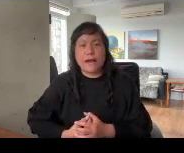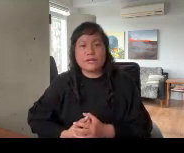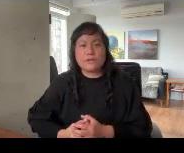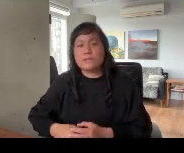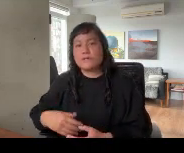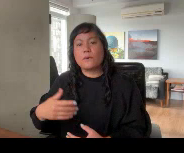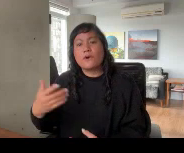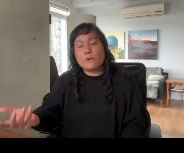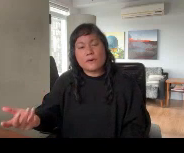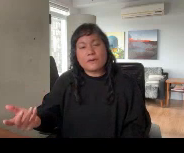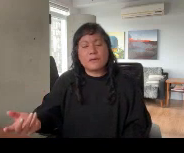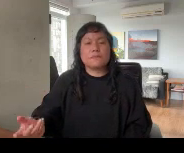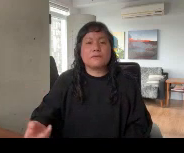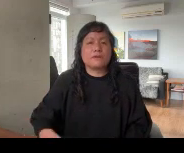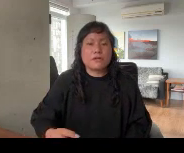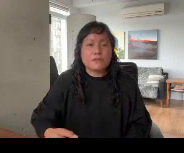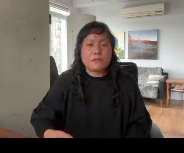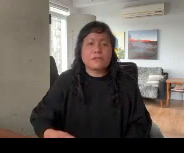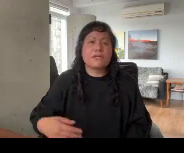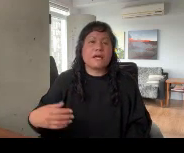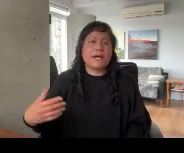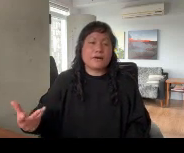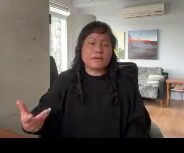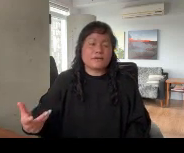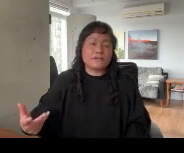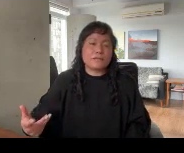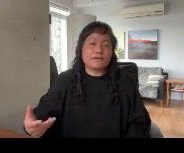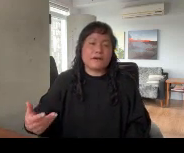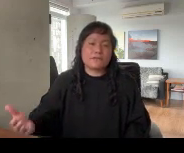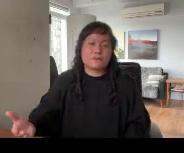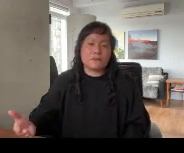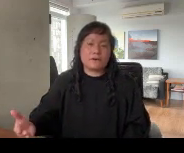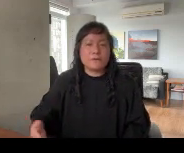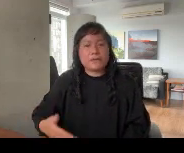we interact with. So who are the people in our community? How did those demographics within our